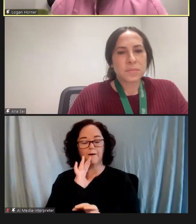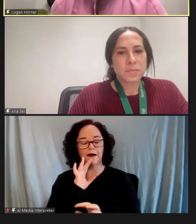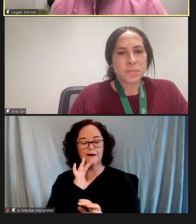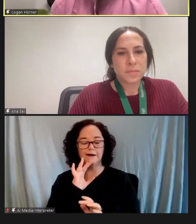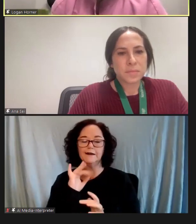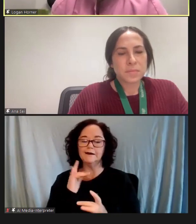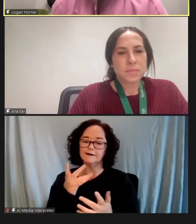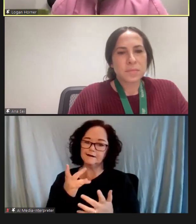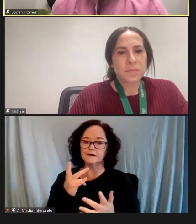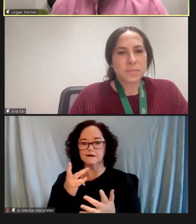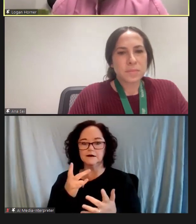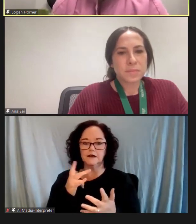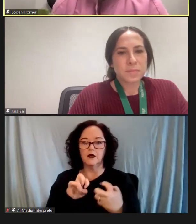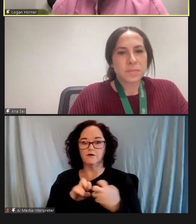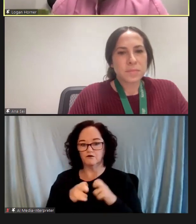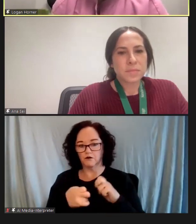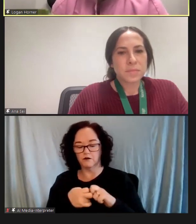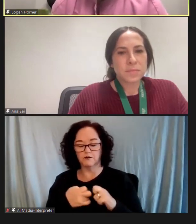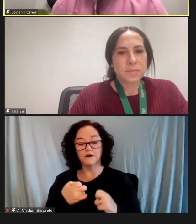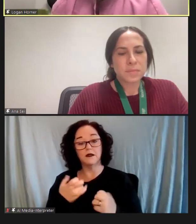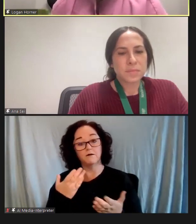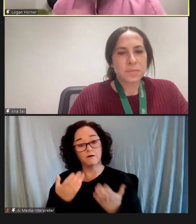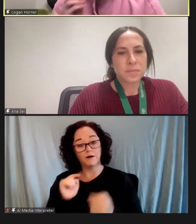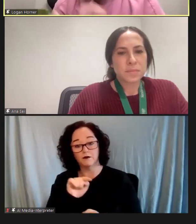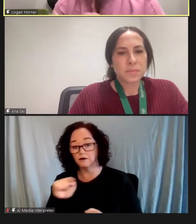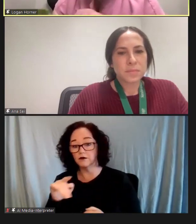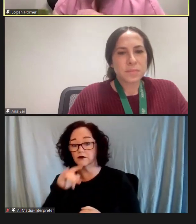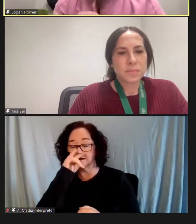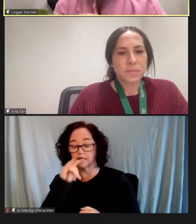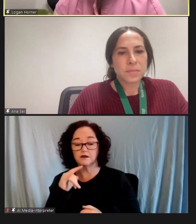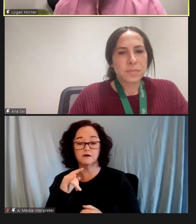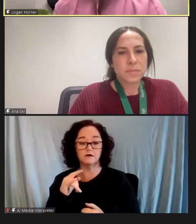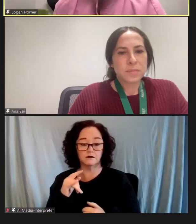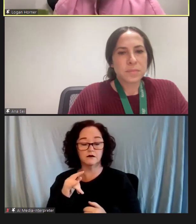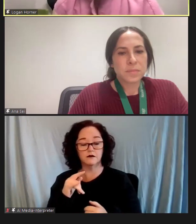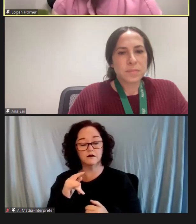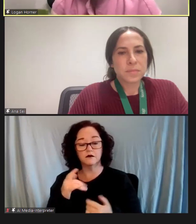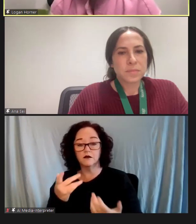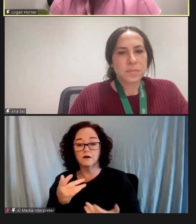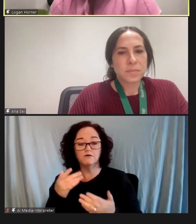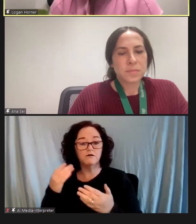these kids don't quite have good V